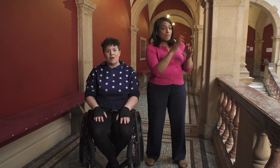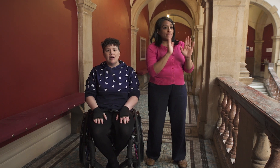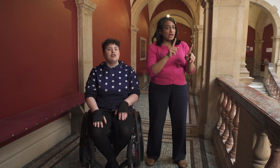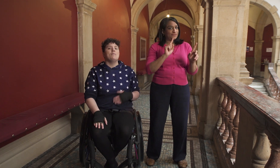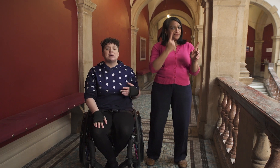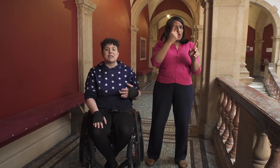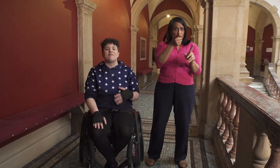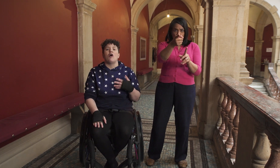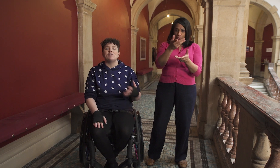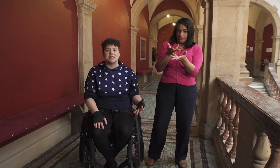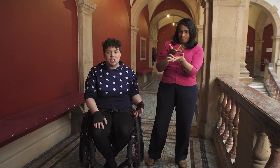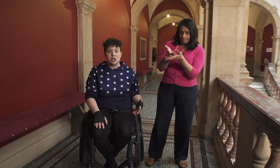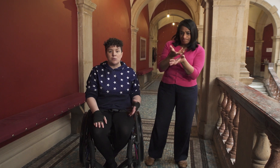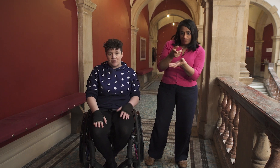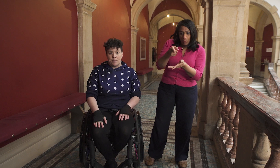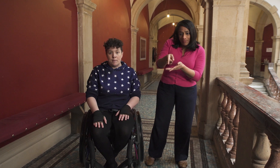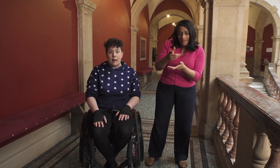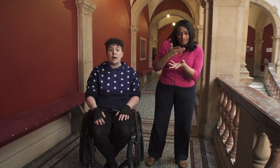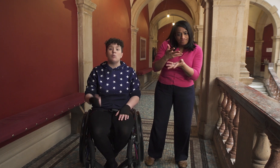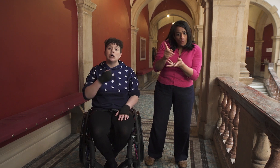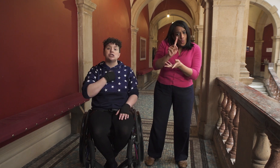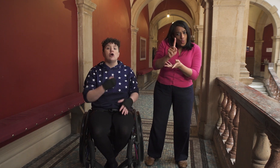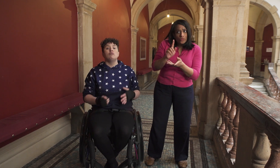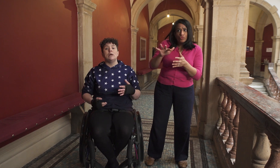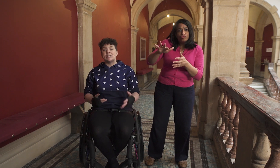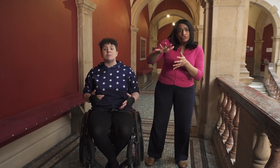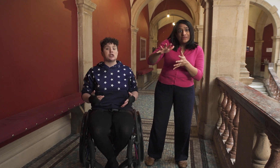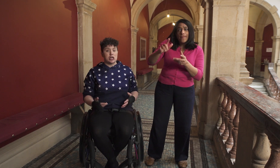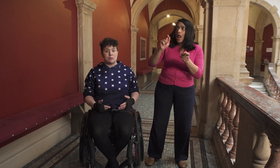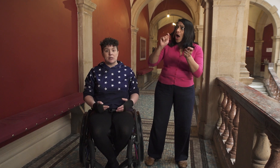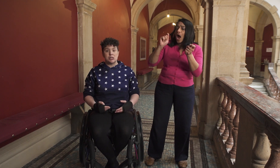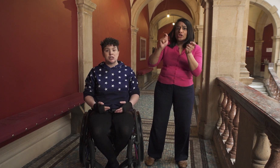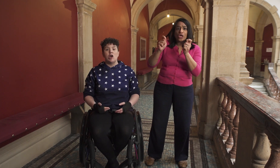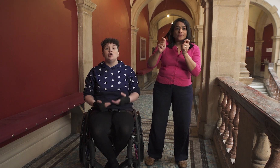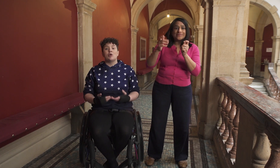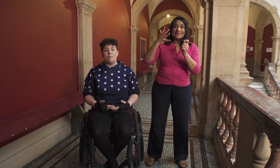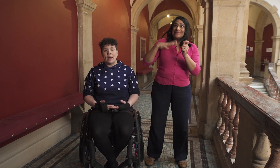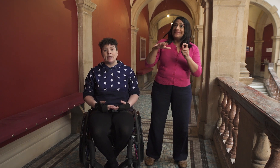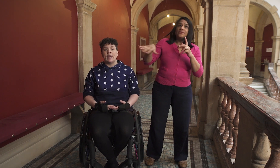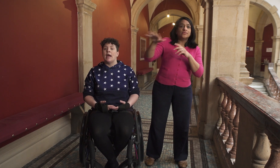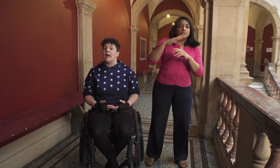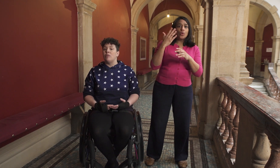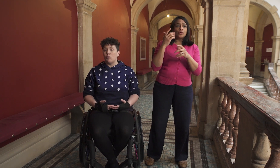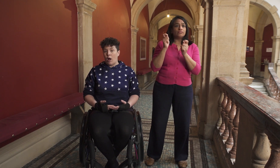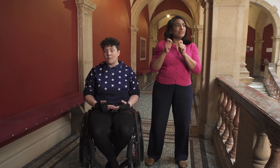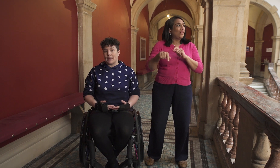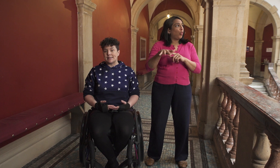you must have a conversation with them about what reasonable adjustments you can make in the workplace.